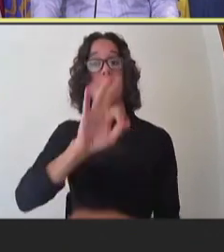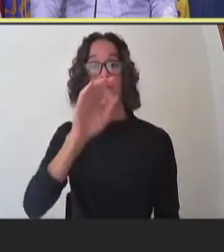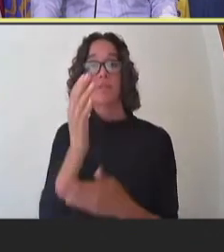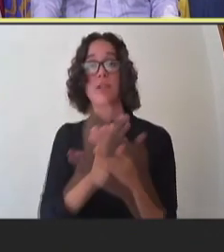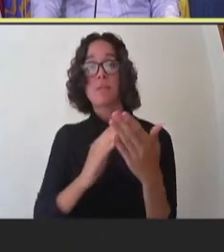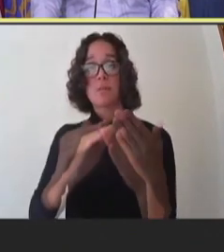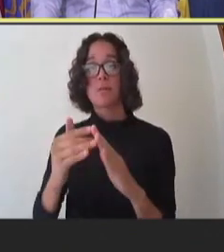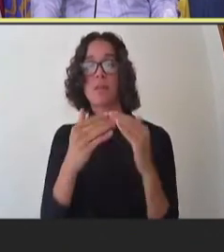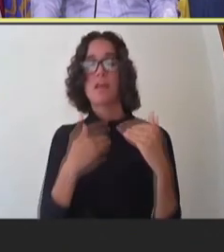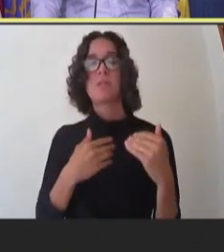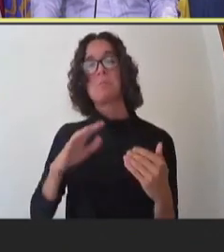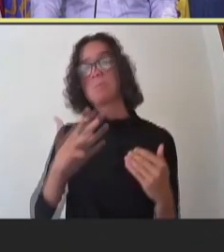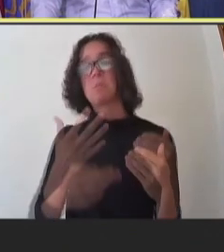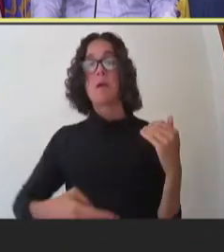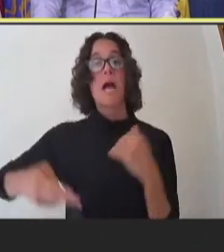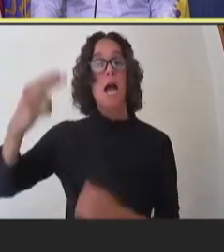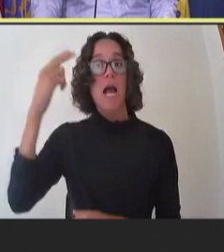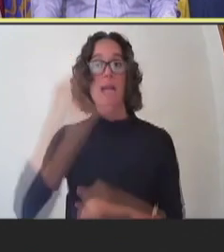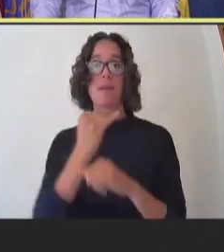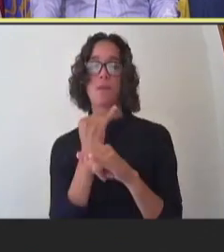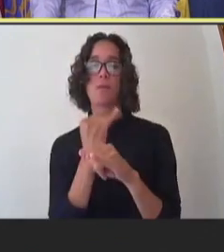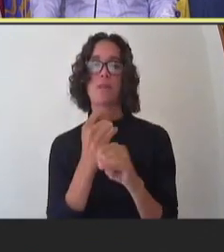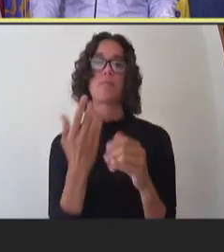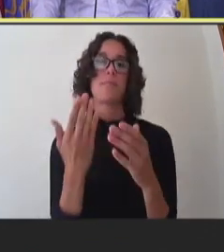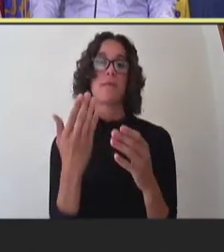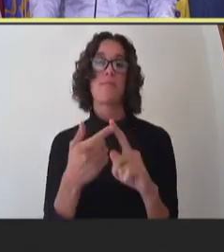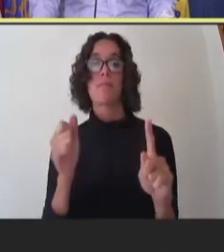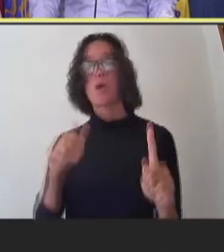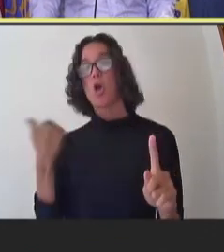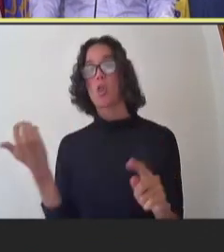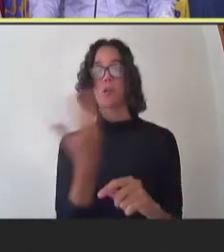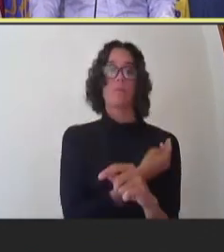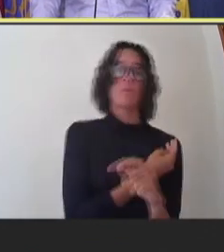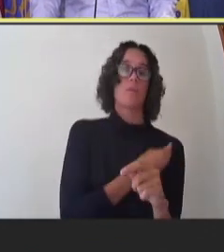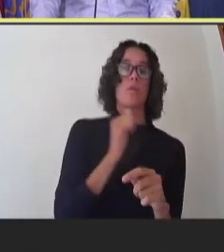either of previous infection or vaccination, there was protection against large outbreaks.